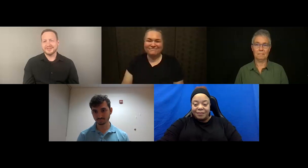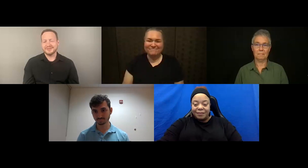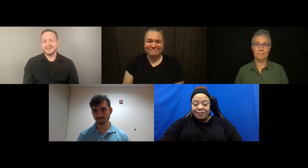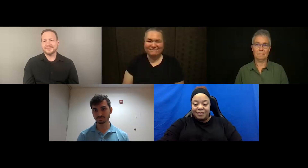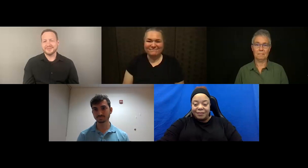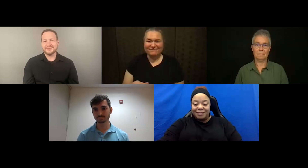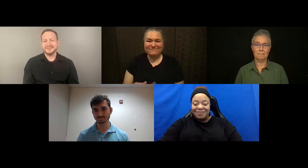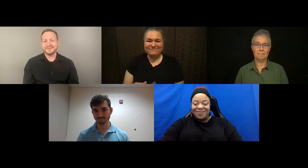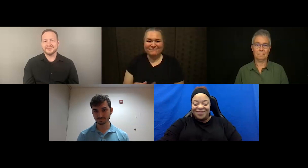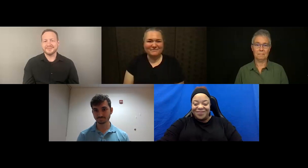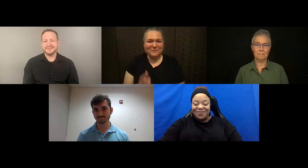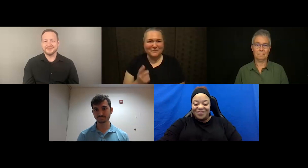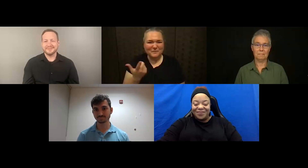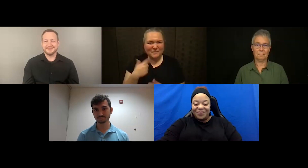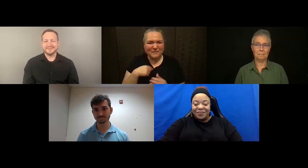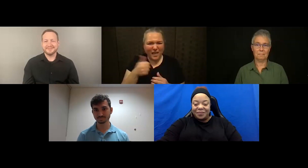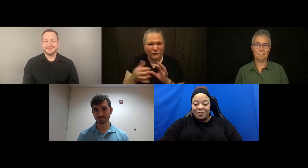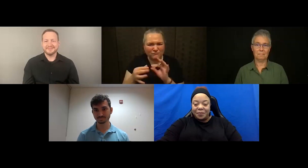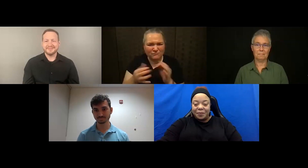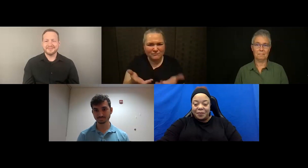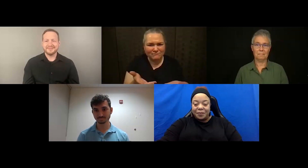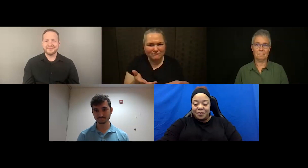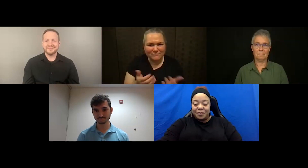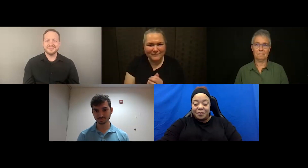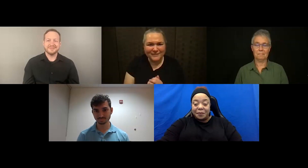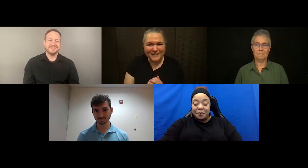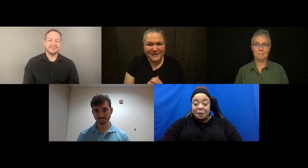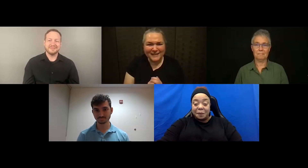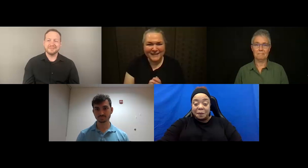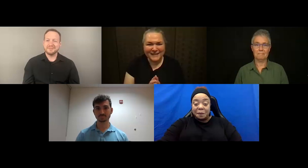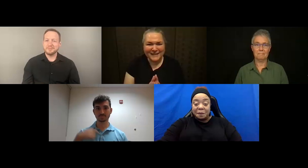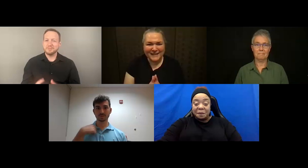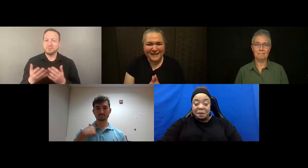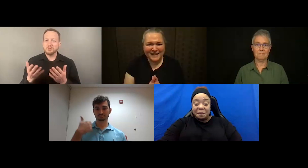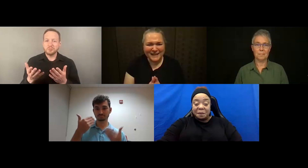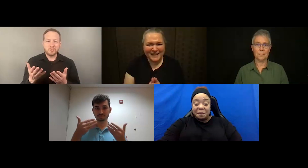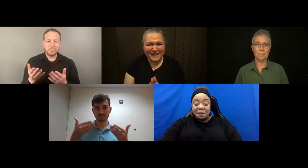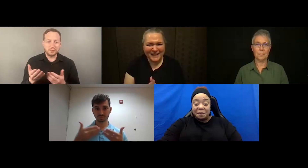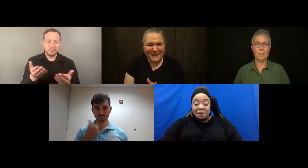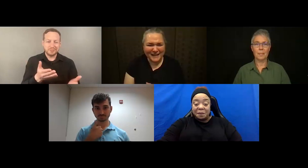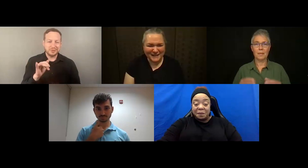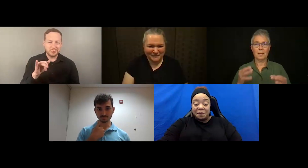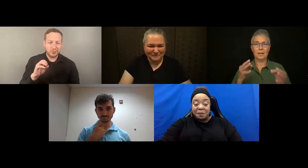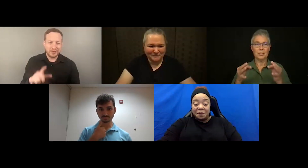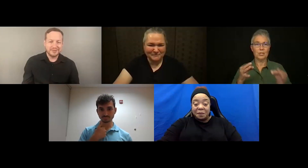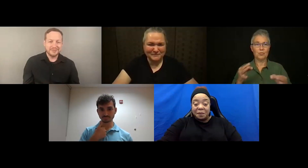University level doing teaching as well. Is there anything else I'm supposed to add? Tim: Yeah we'll go and turn over to Yoel.